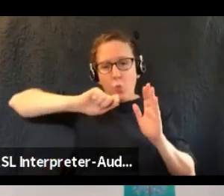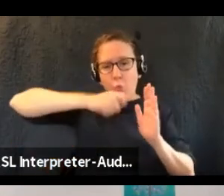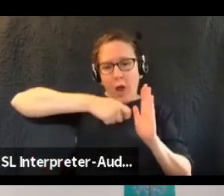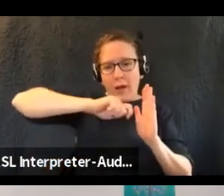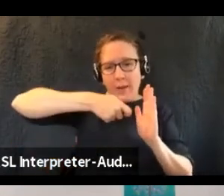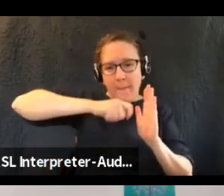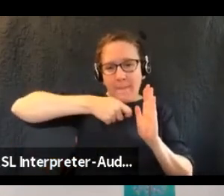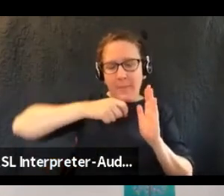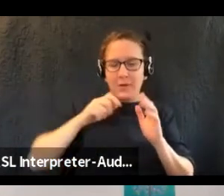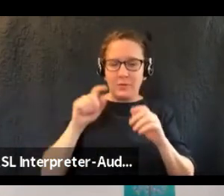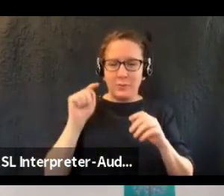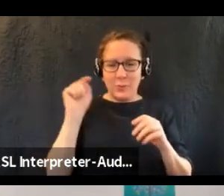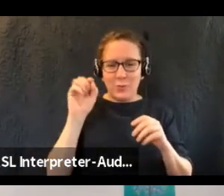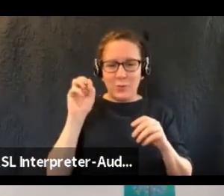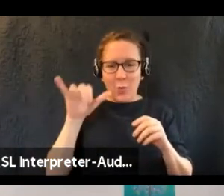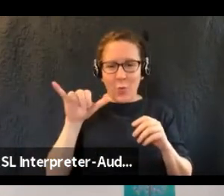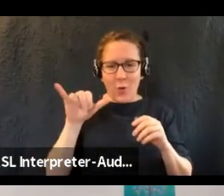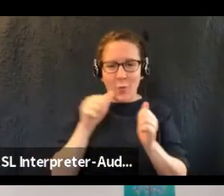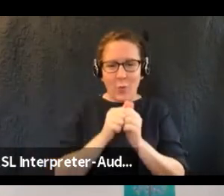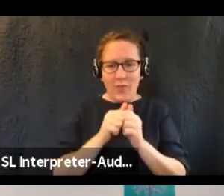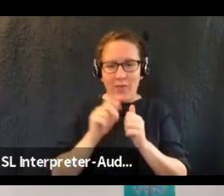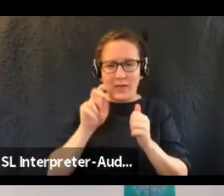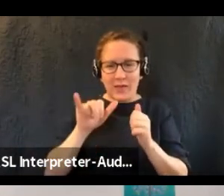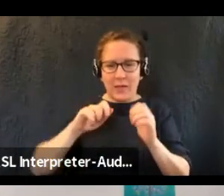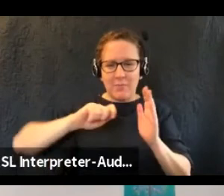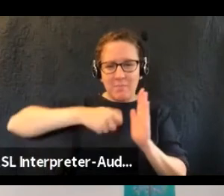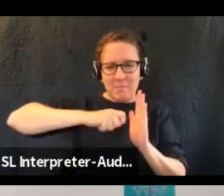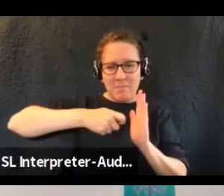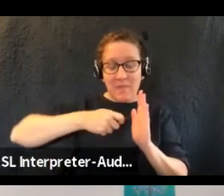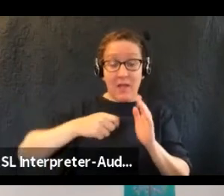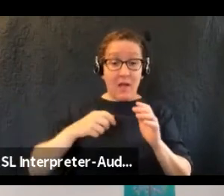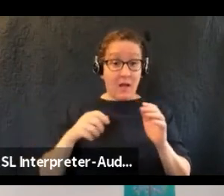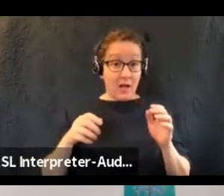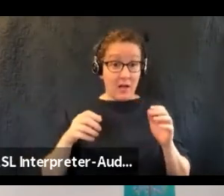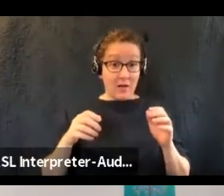I chose to conclude the presentation with this image because I use it as a personal